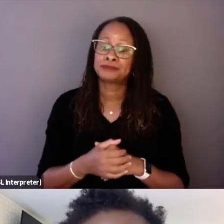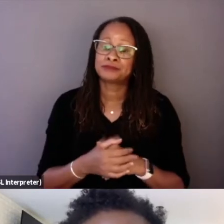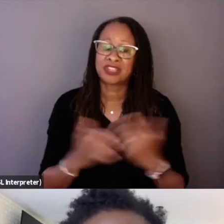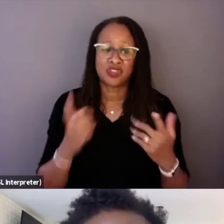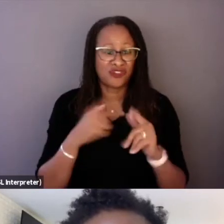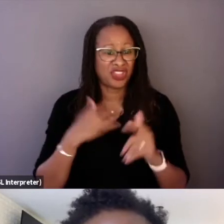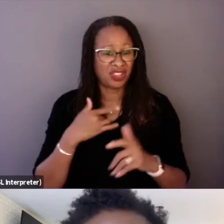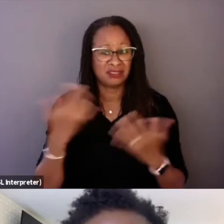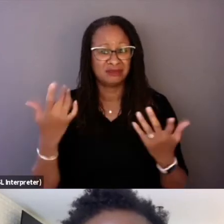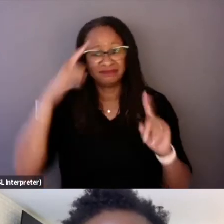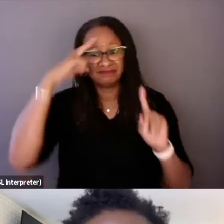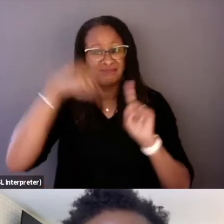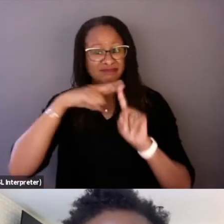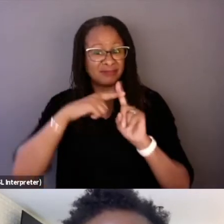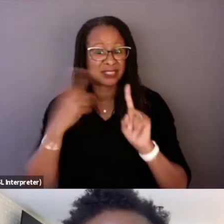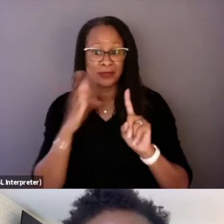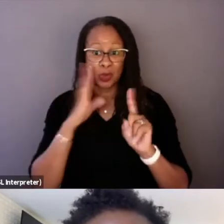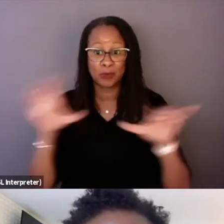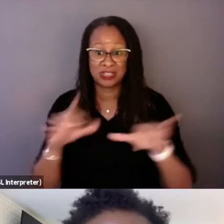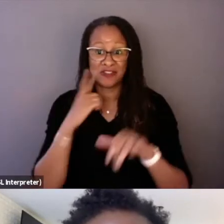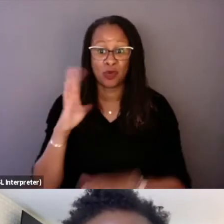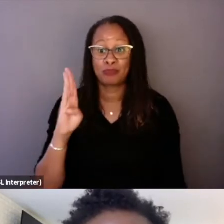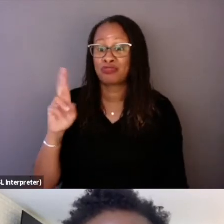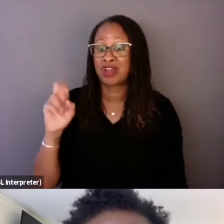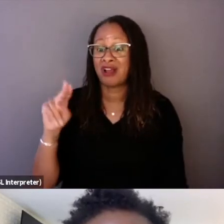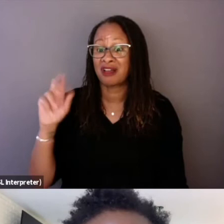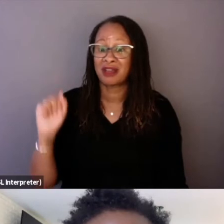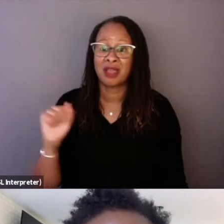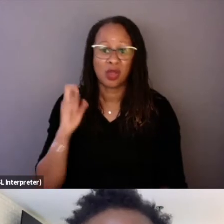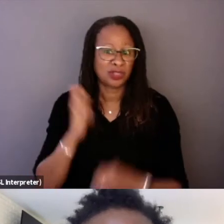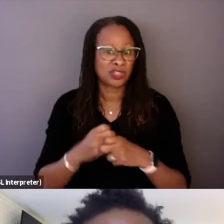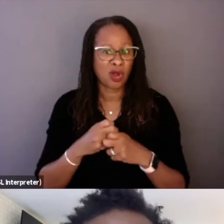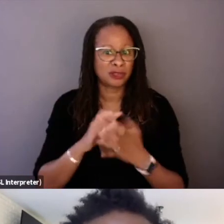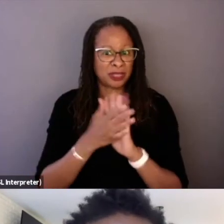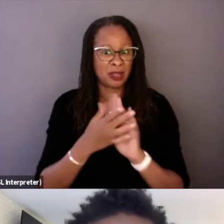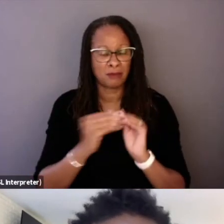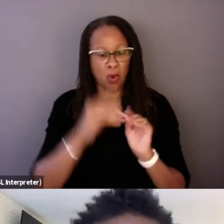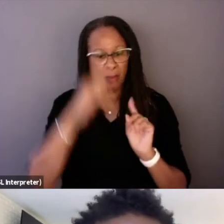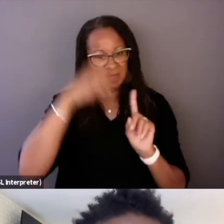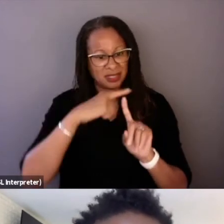that something will be done for Breonna? Or is it hard to be optimistic knowing the history?